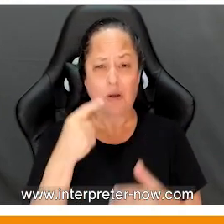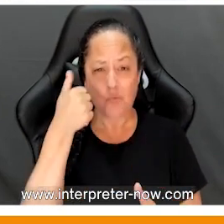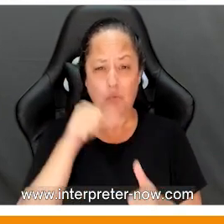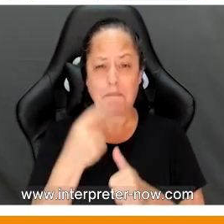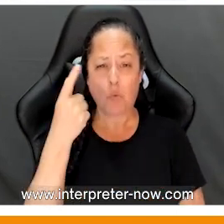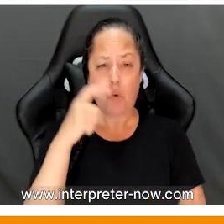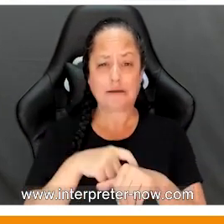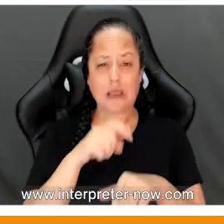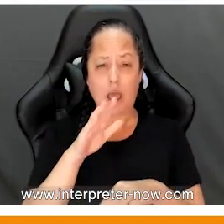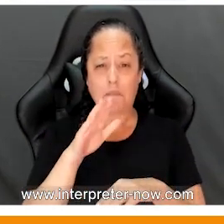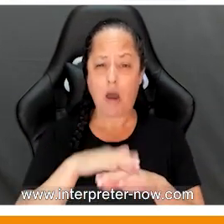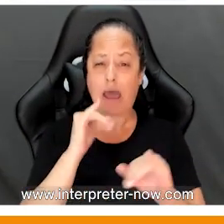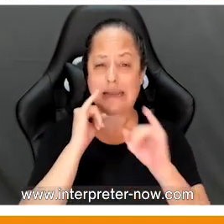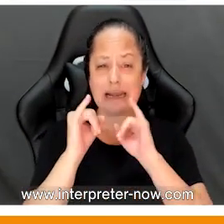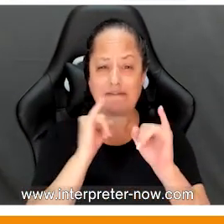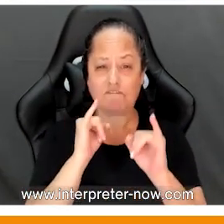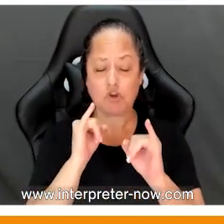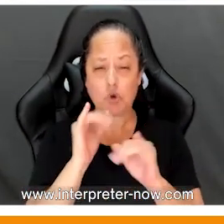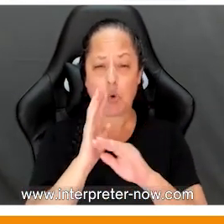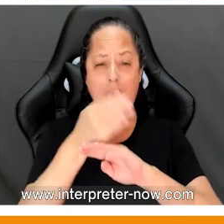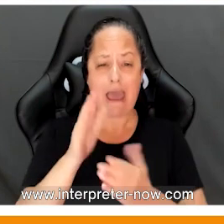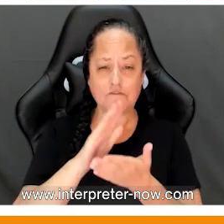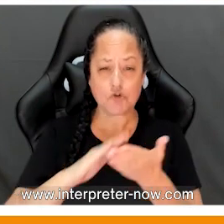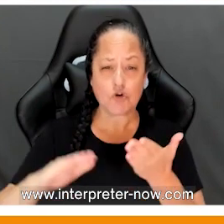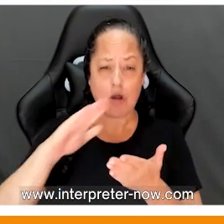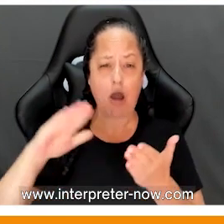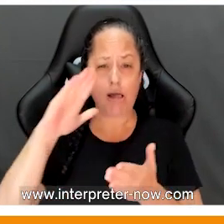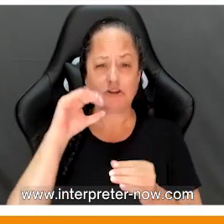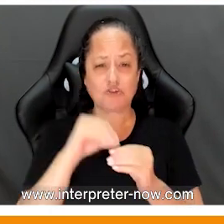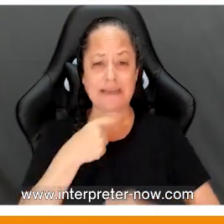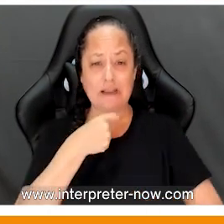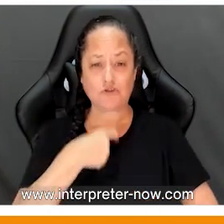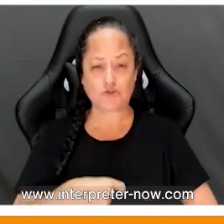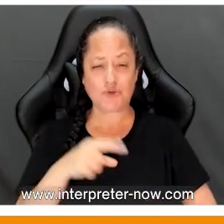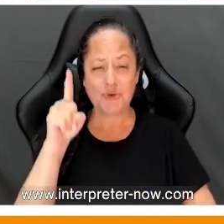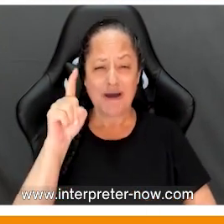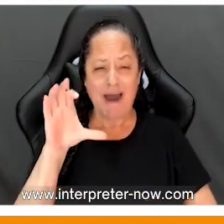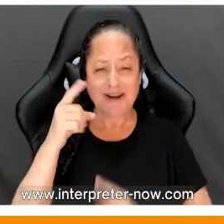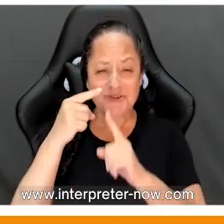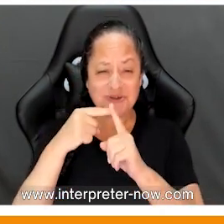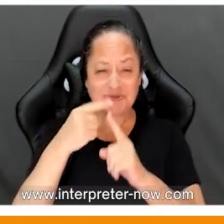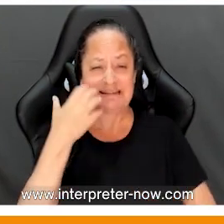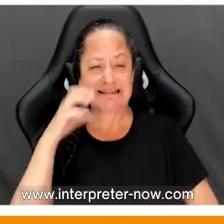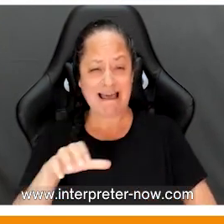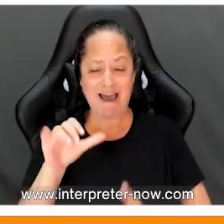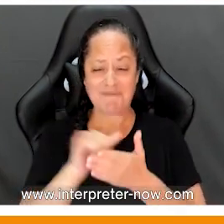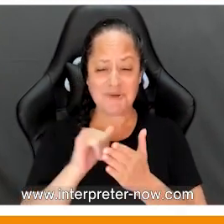I remember one time I was going on an interview after college, in a suit, and it was like 100 degrees.